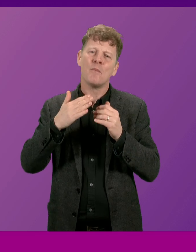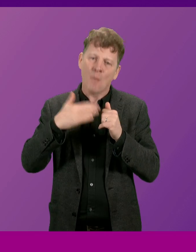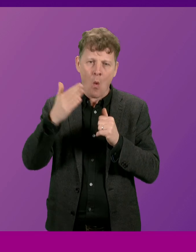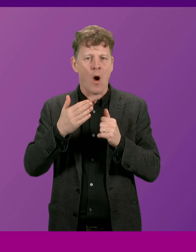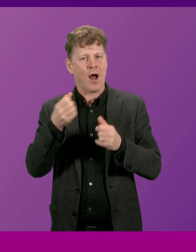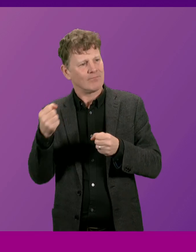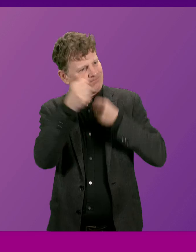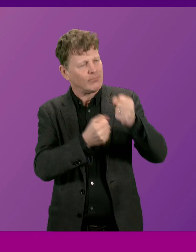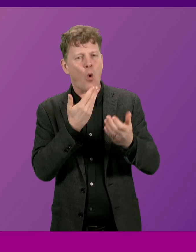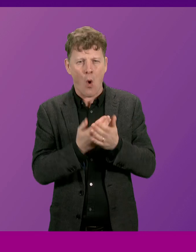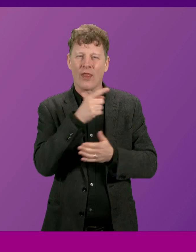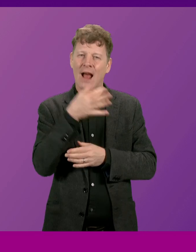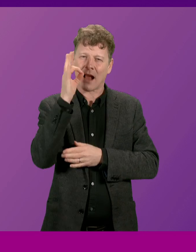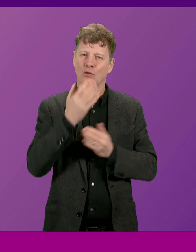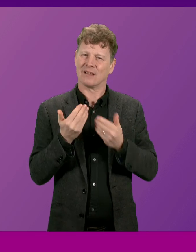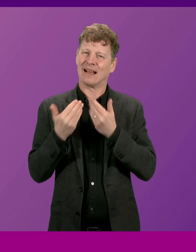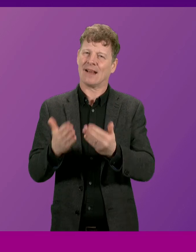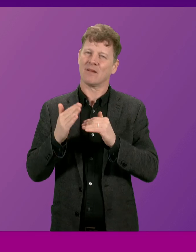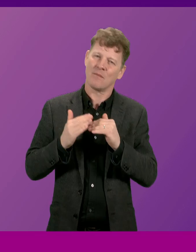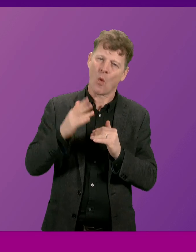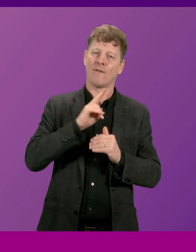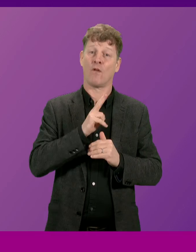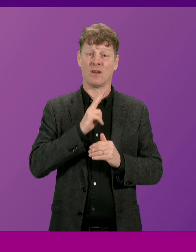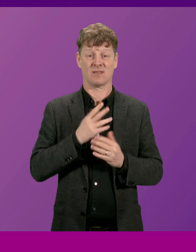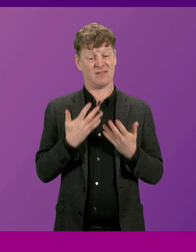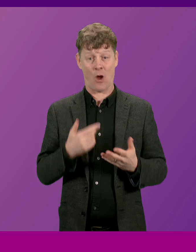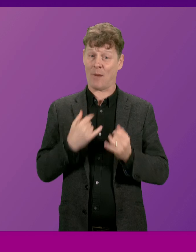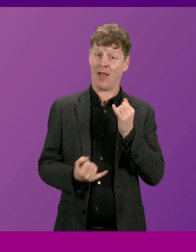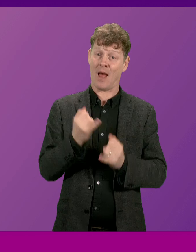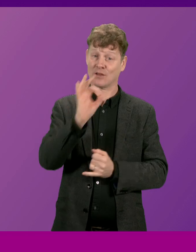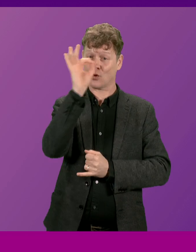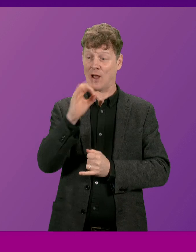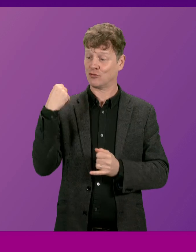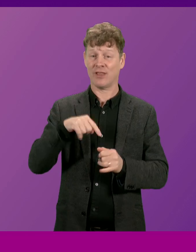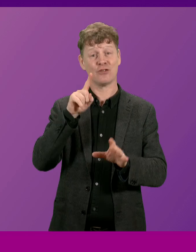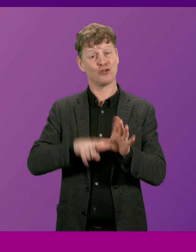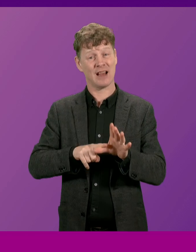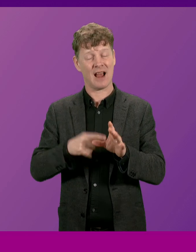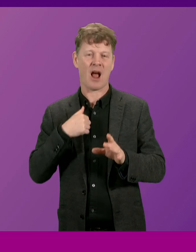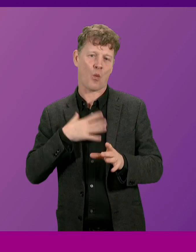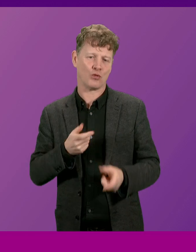In my final question of the year to the First Minister, I want to raise the tragic case of